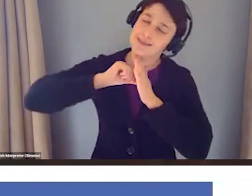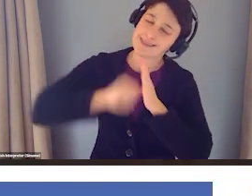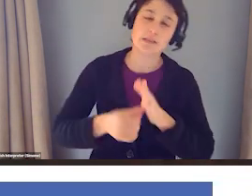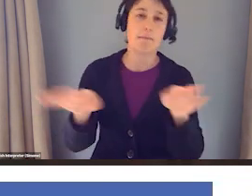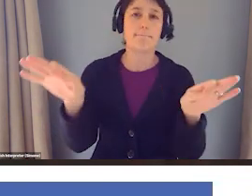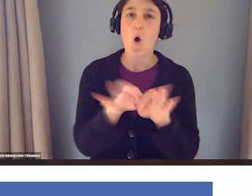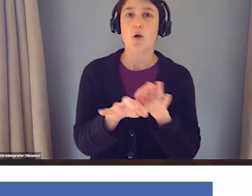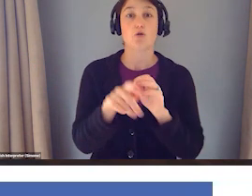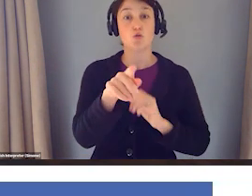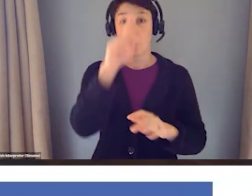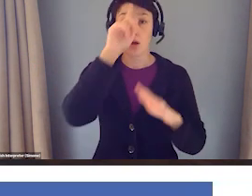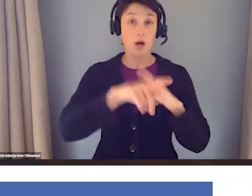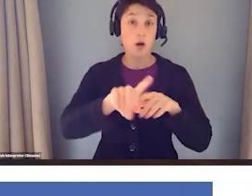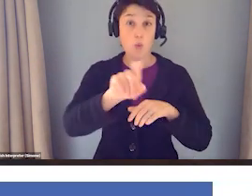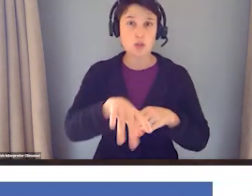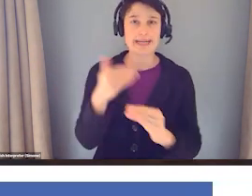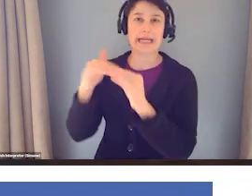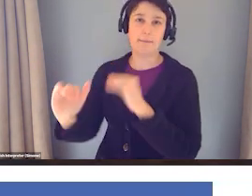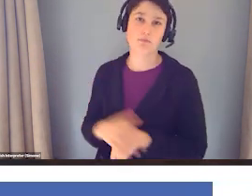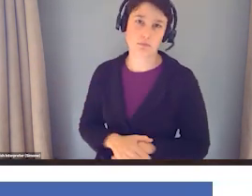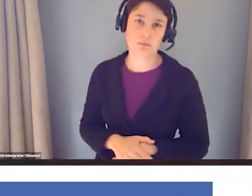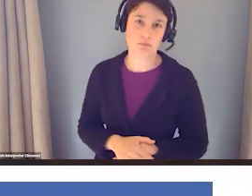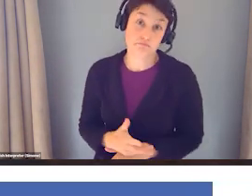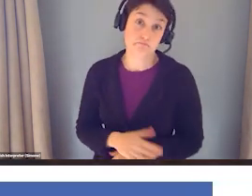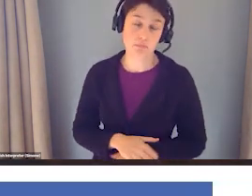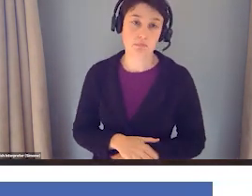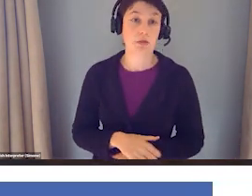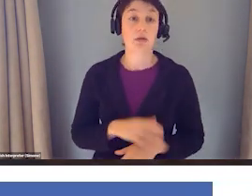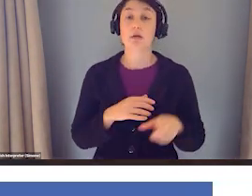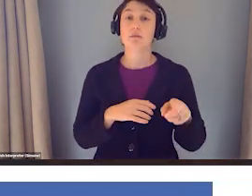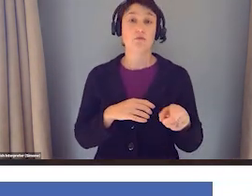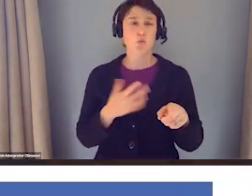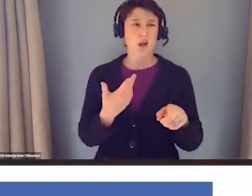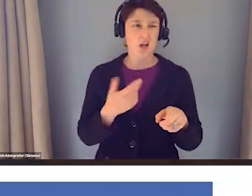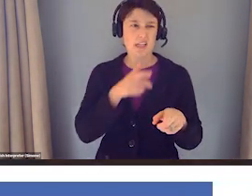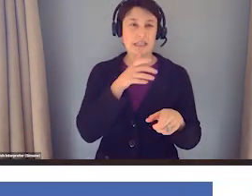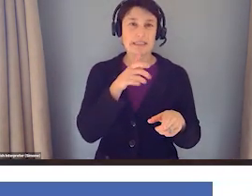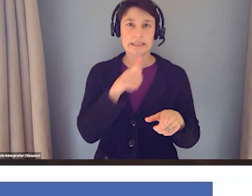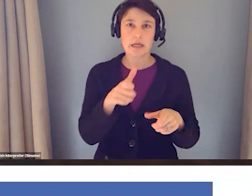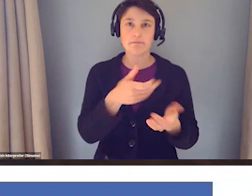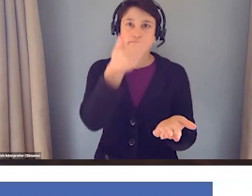If you didn't do something in writing, it doesn't count in the federal government. It did not happen.